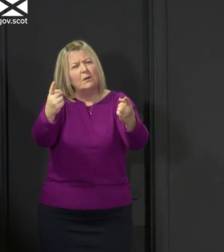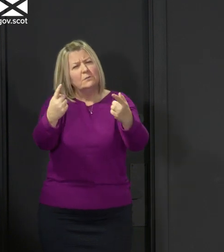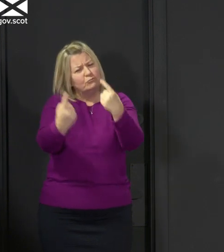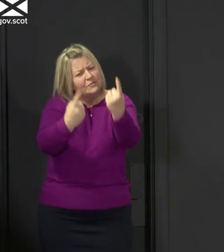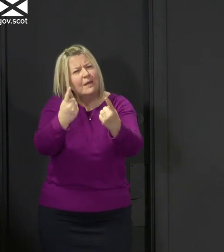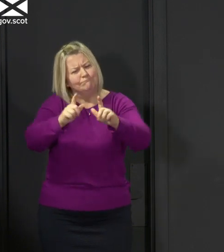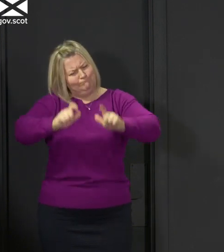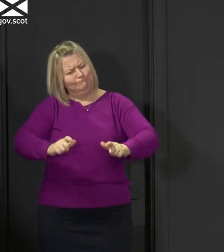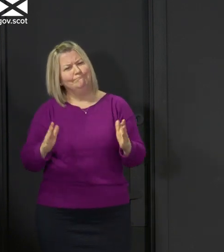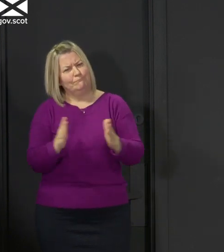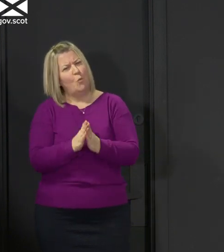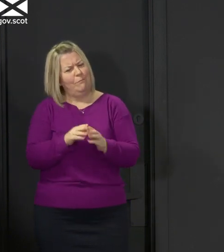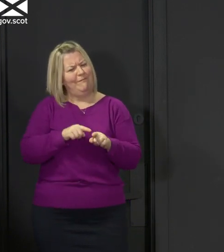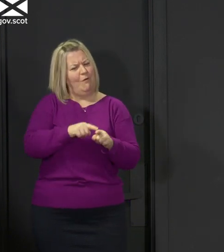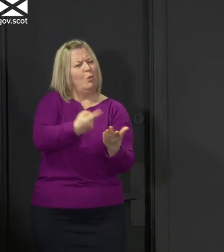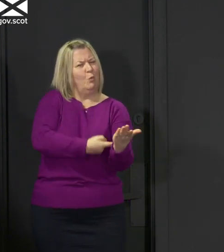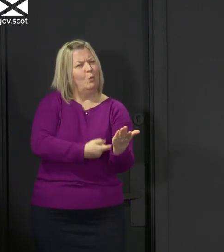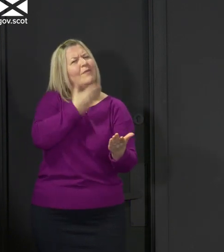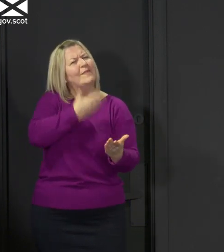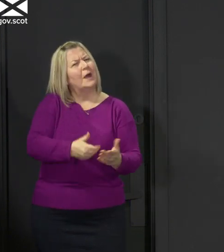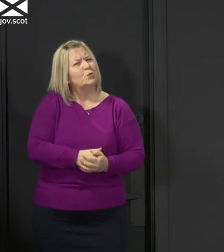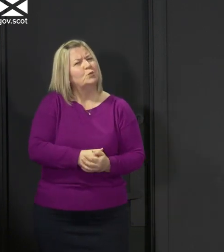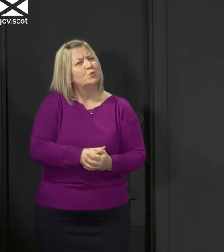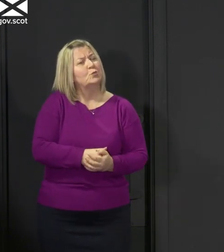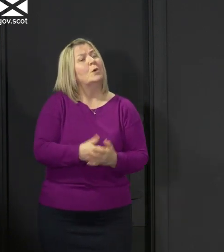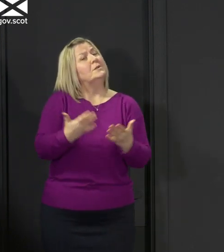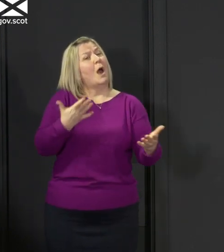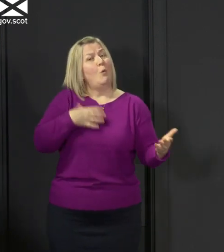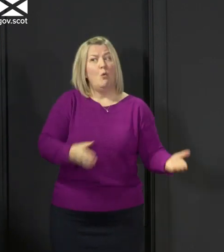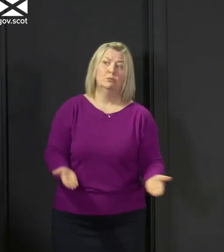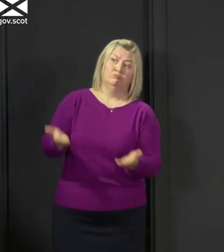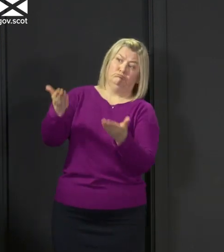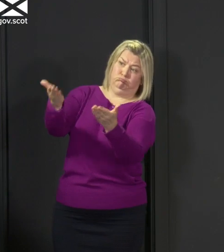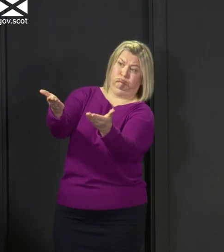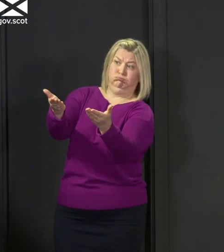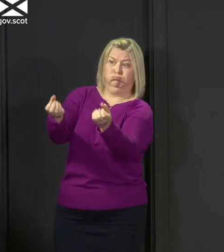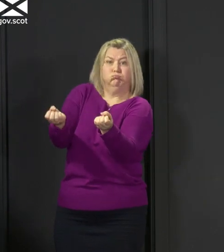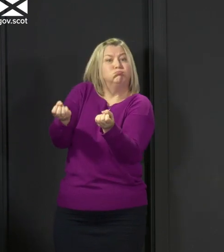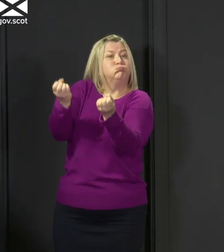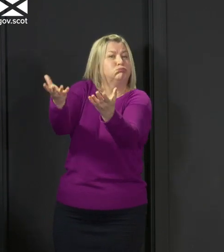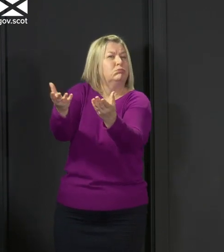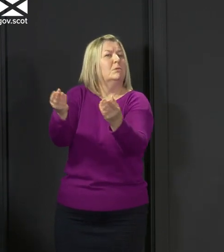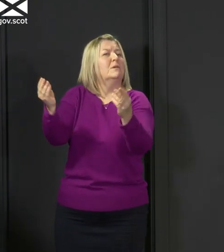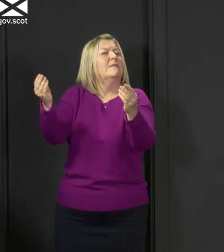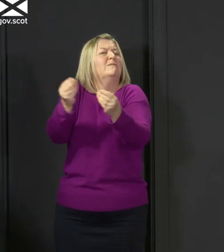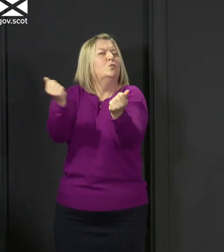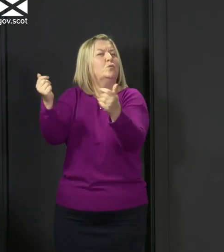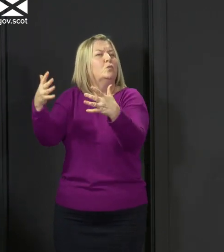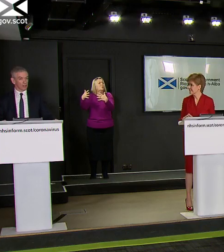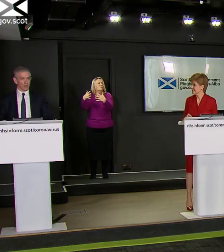and I will now hand over to Dr. Gregor Smith who will say a few words before I hand over to the Health Secretary.